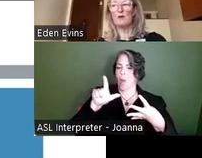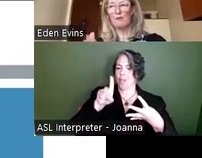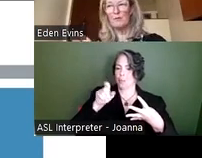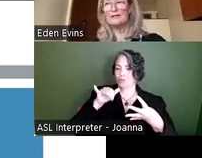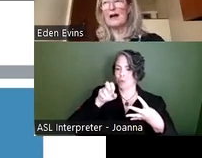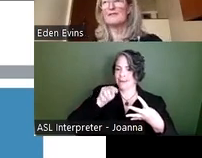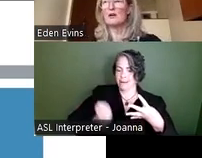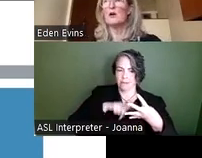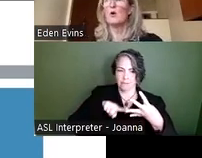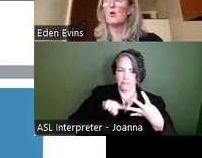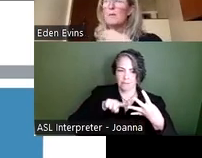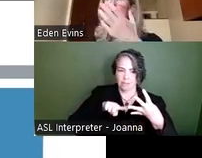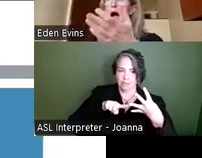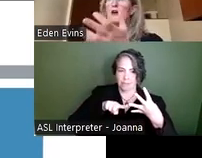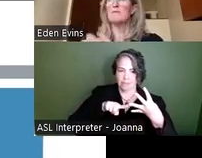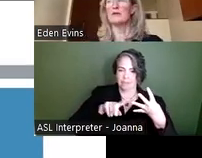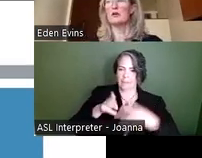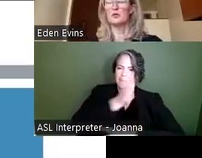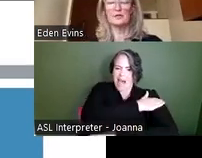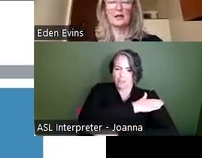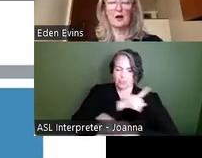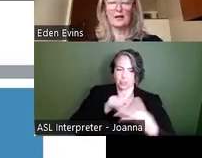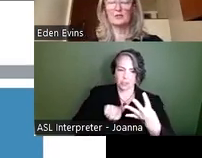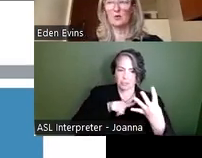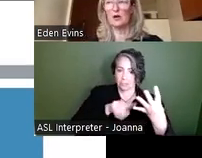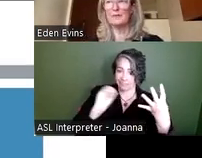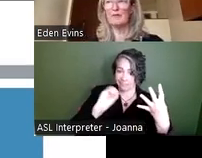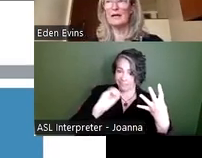or four weeks after, were a bit higher amongst those with a psychotic disorder, right,